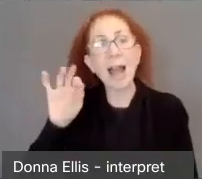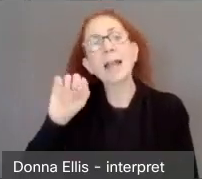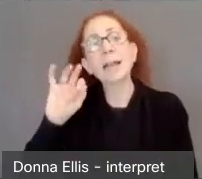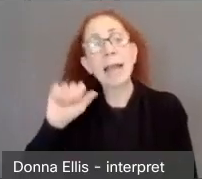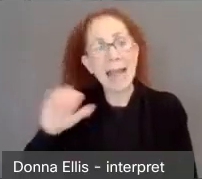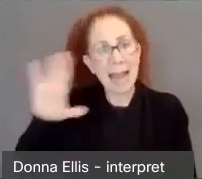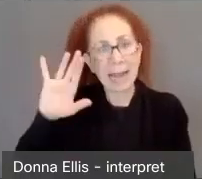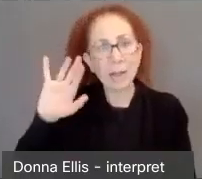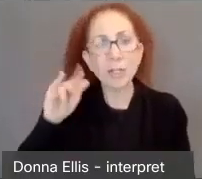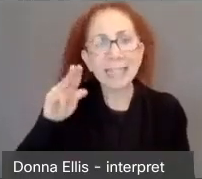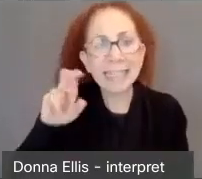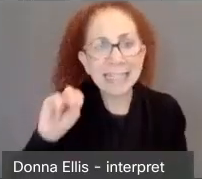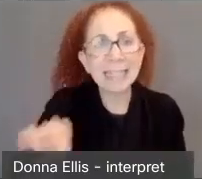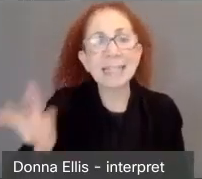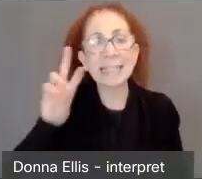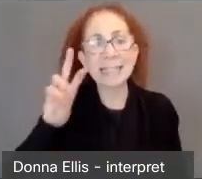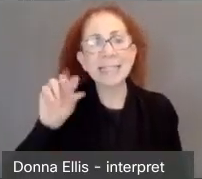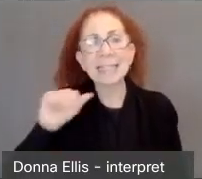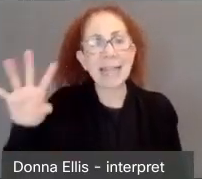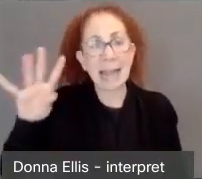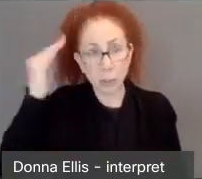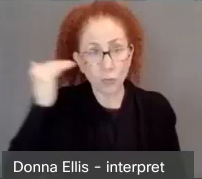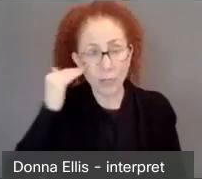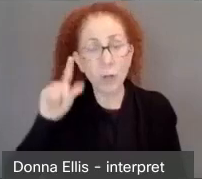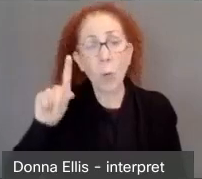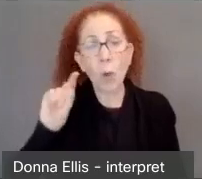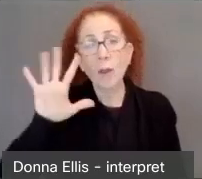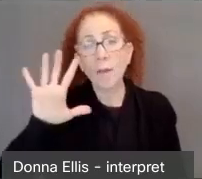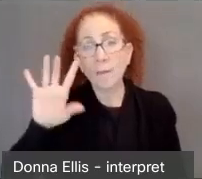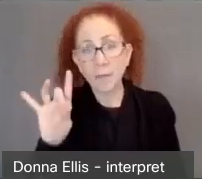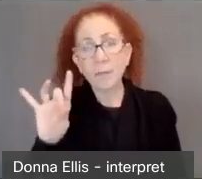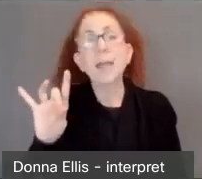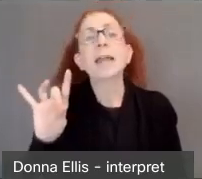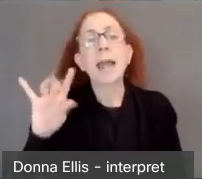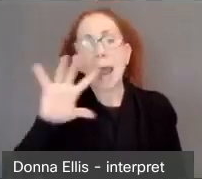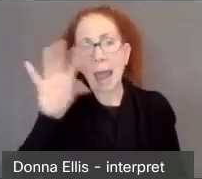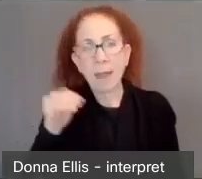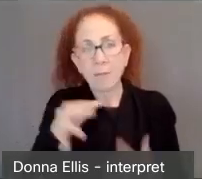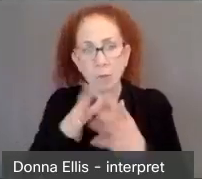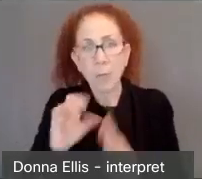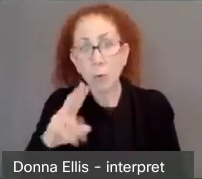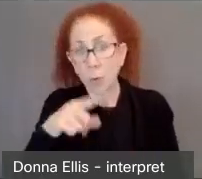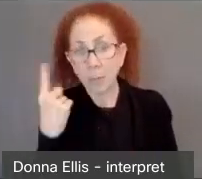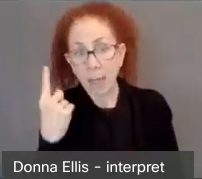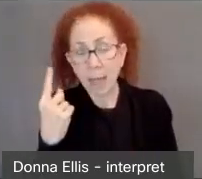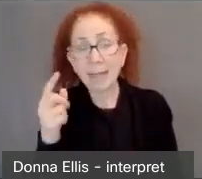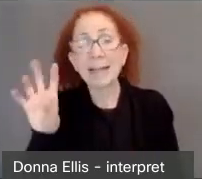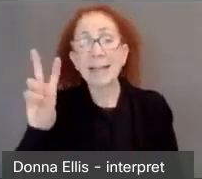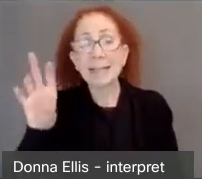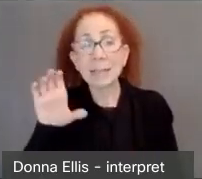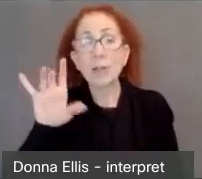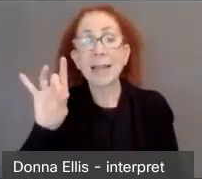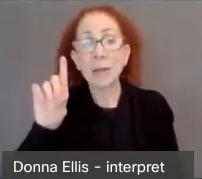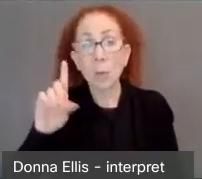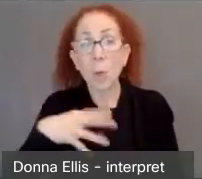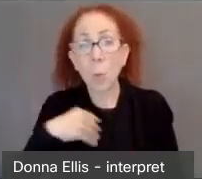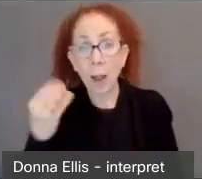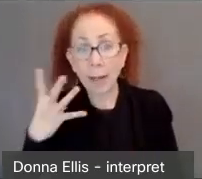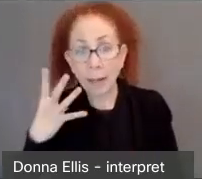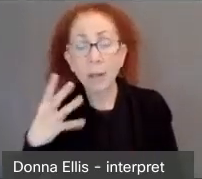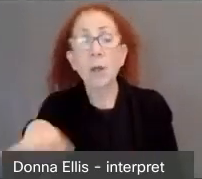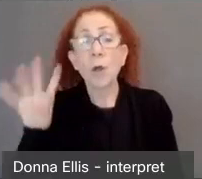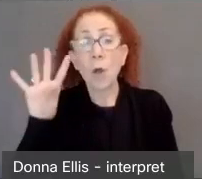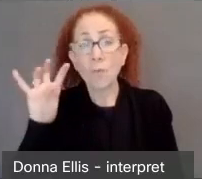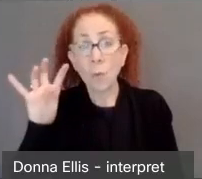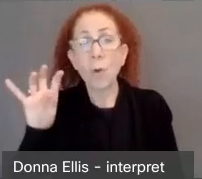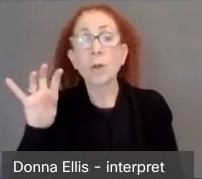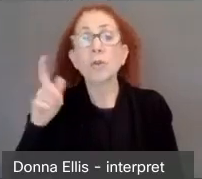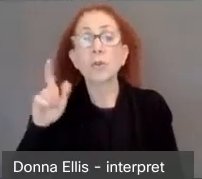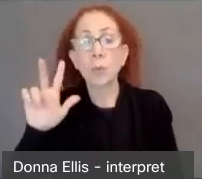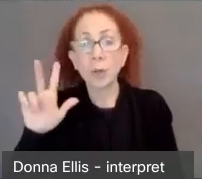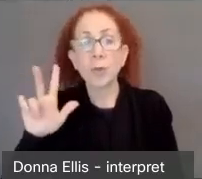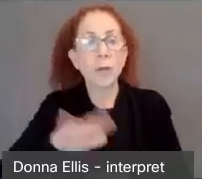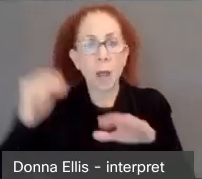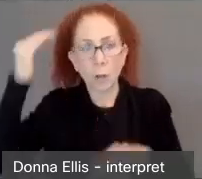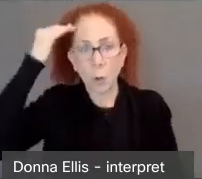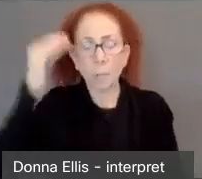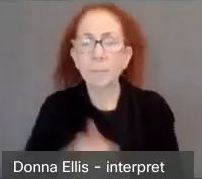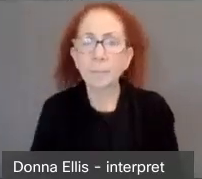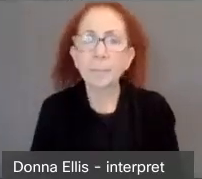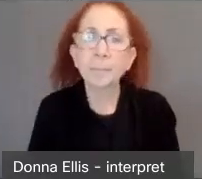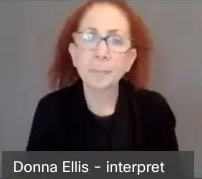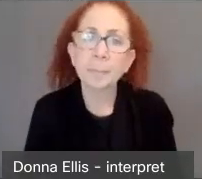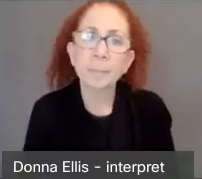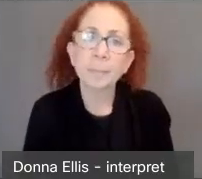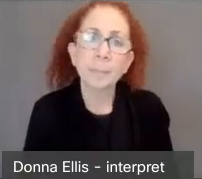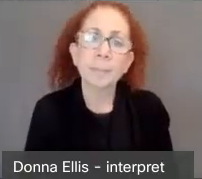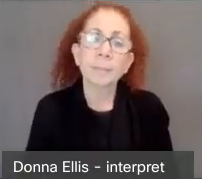Asian Korean, 158 African American or black, 681 white and 423 unknown. The situation at the Montgomery